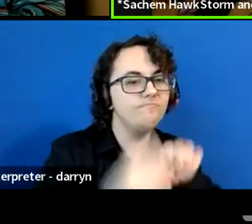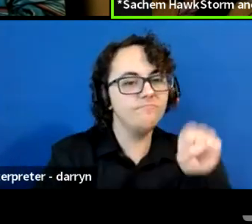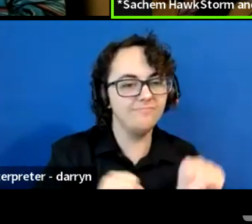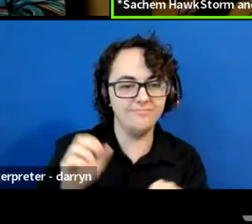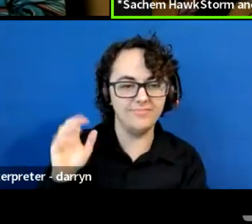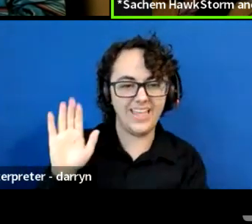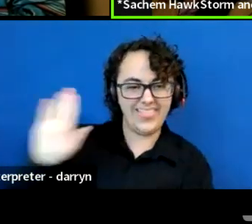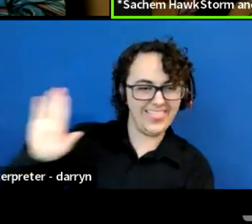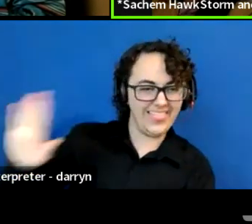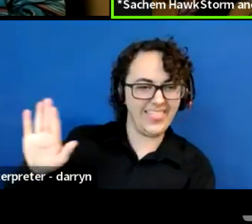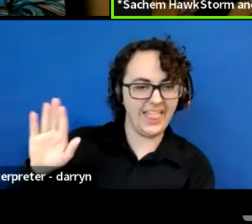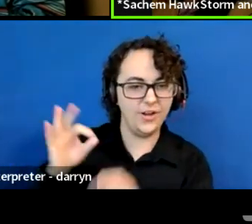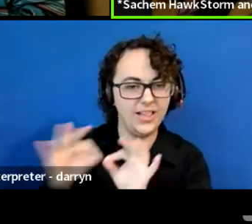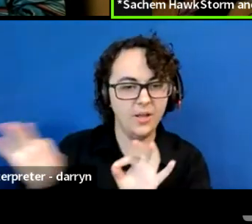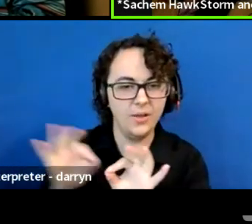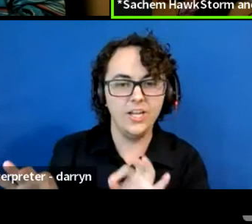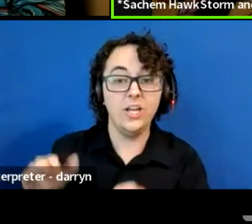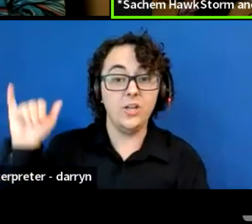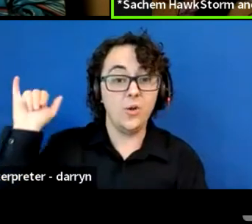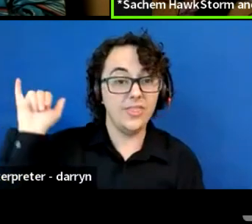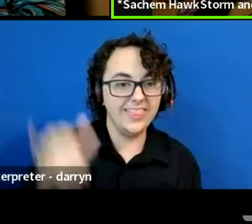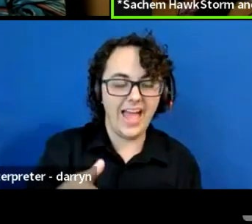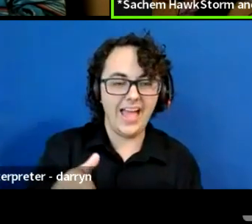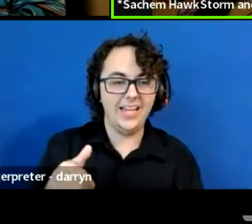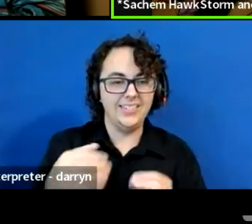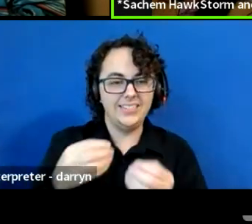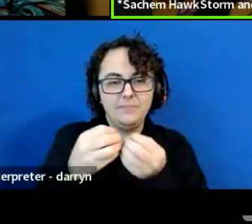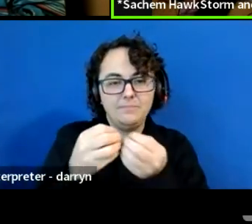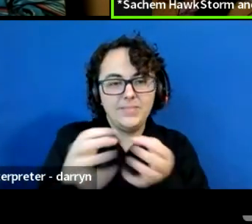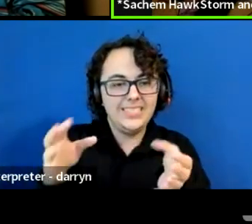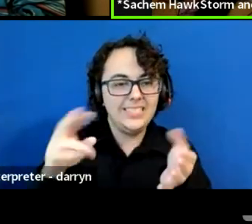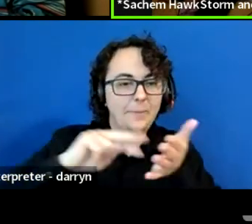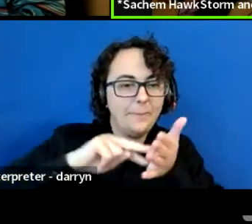they take away the meaning and the story and everything